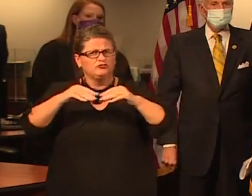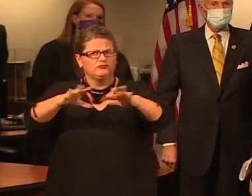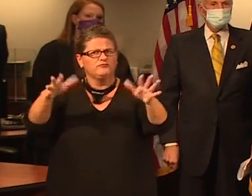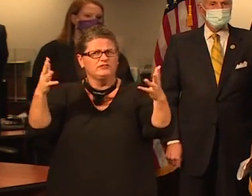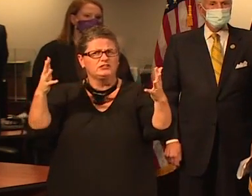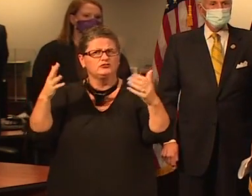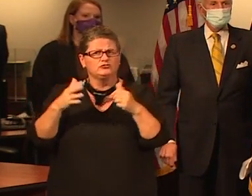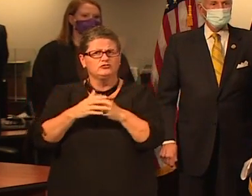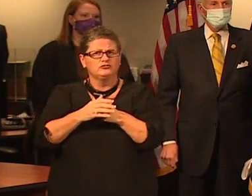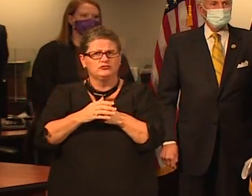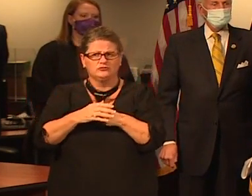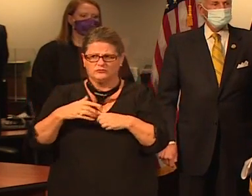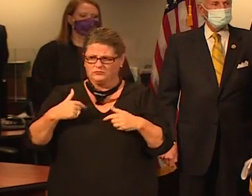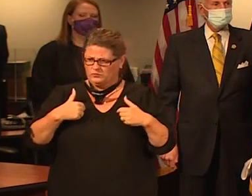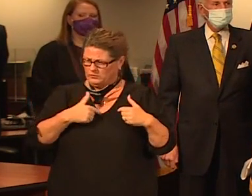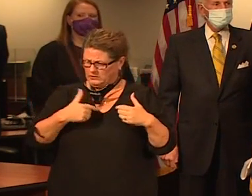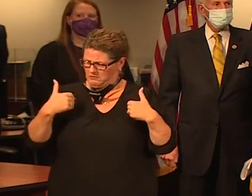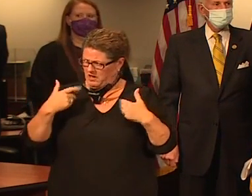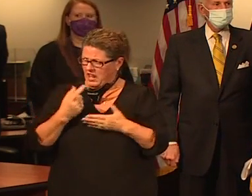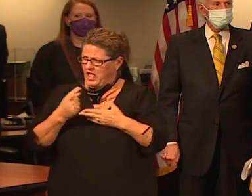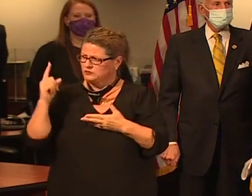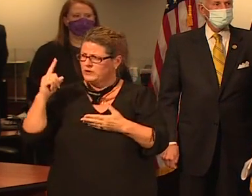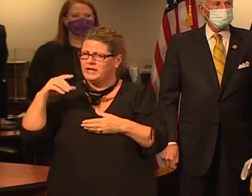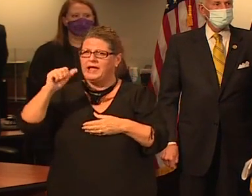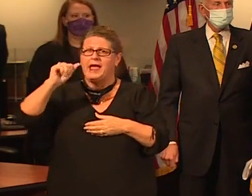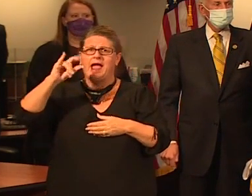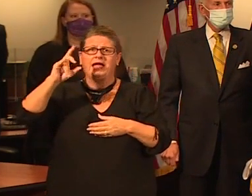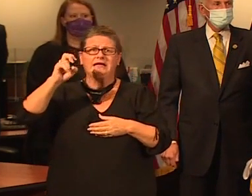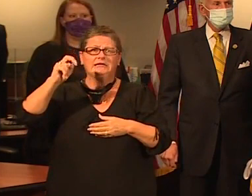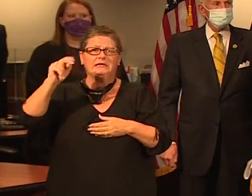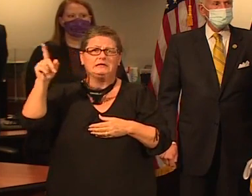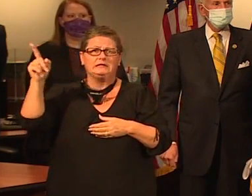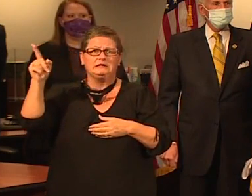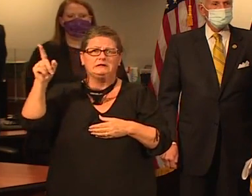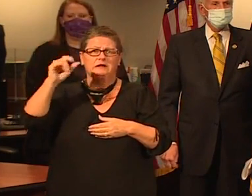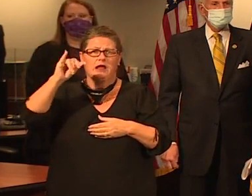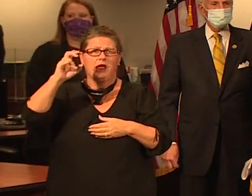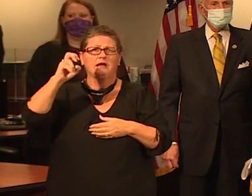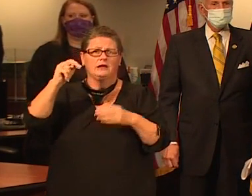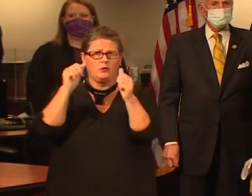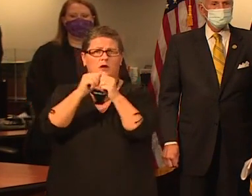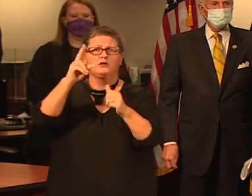WHEN MIGHT THAT RULED SNOUT. IT IS ALREADY BEING ROLLED OUT.